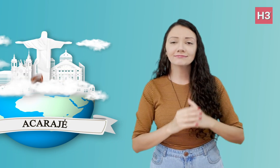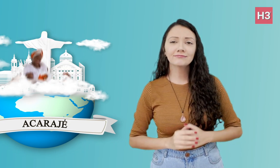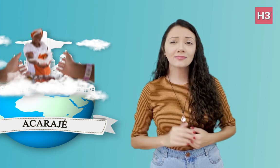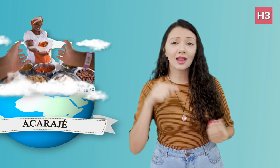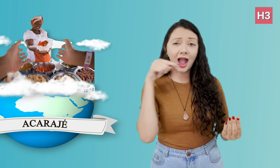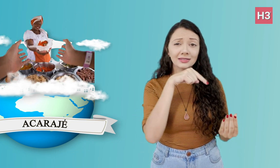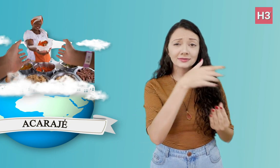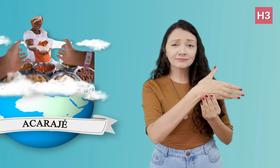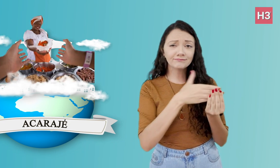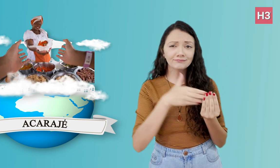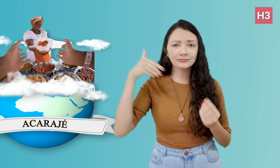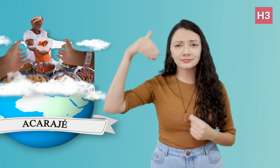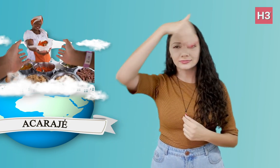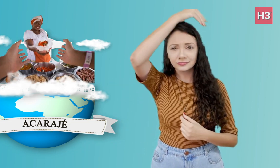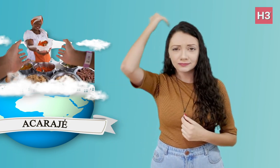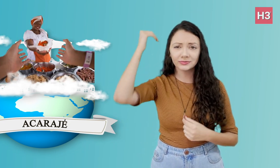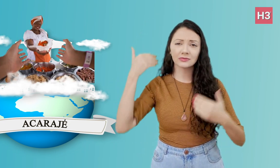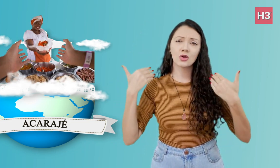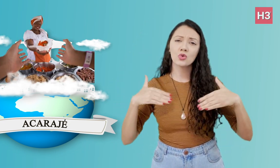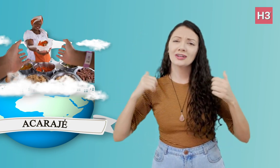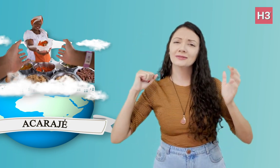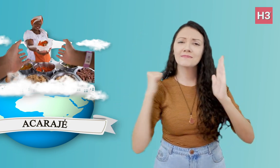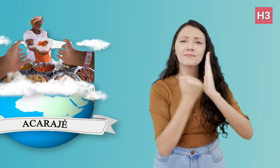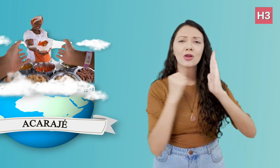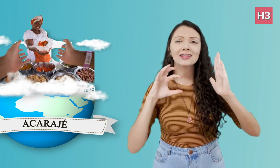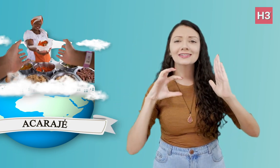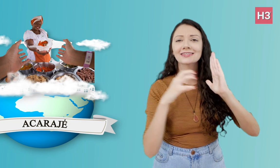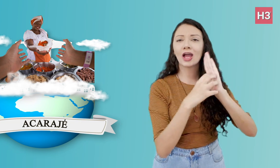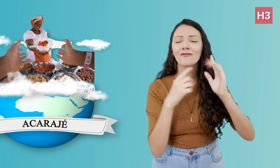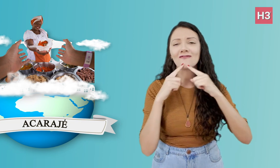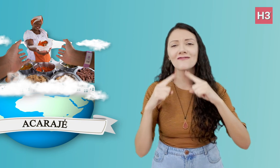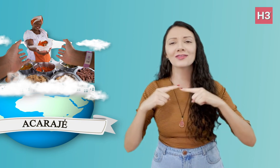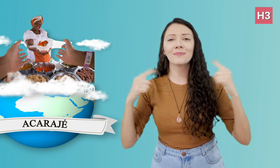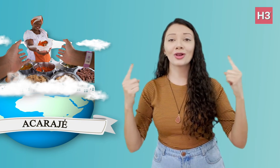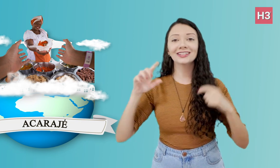Acarajé became a symbol for the state of Bahia.